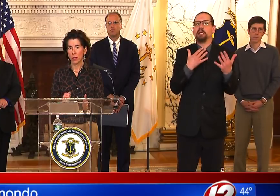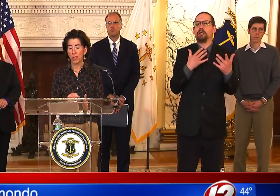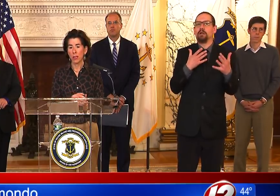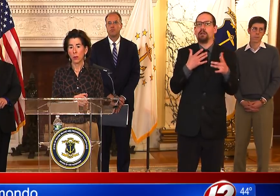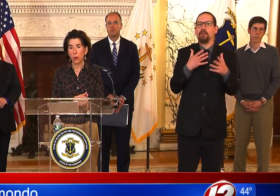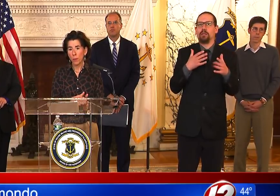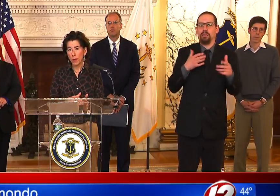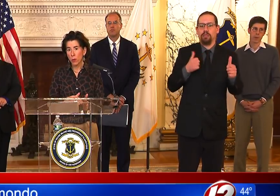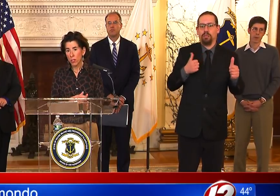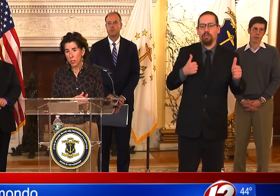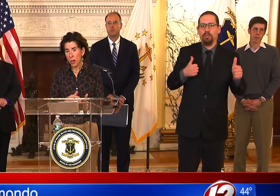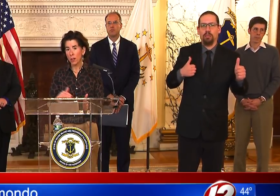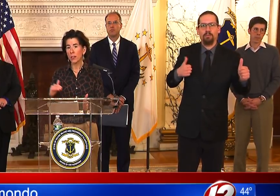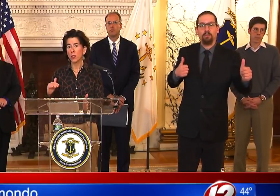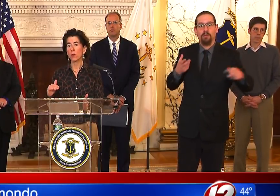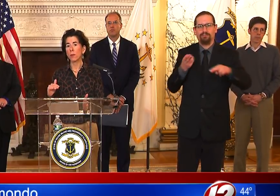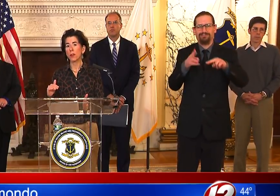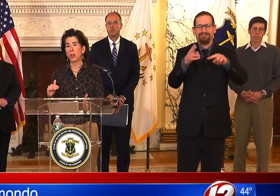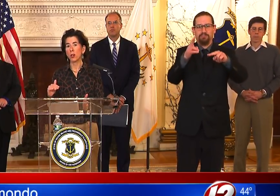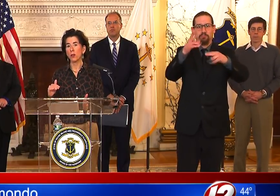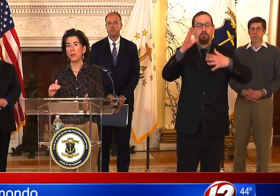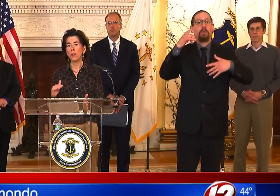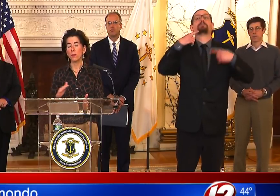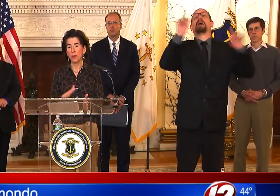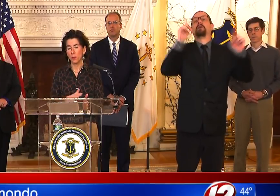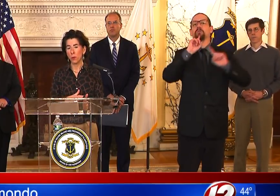TOOK THEM MANY MORE WEEKS TO GET A HANDLE ON IT.